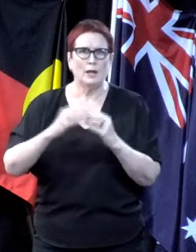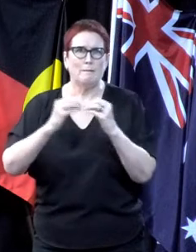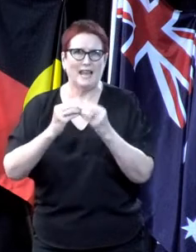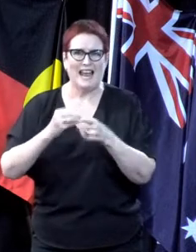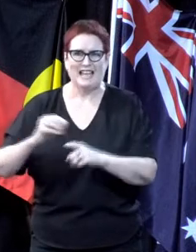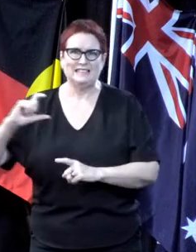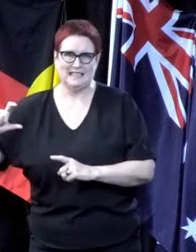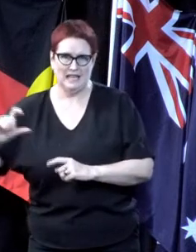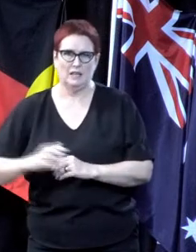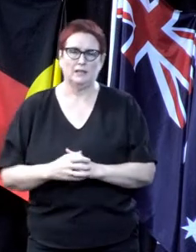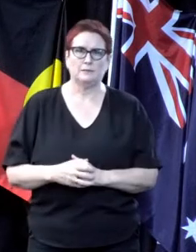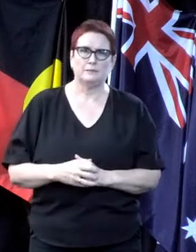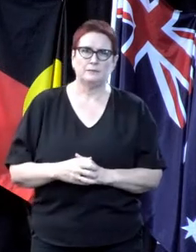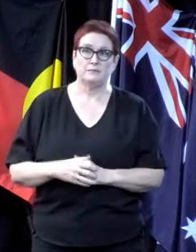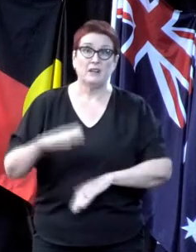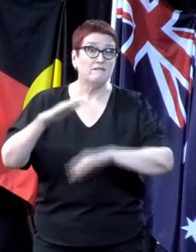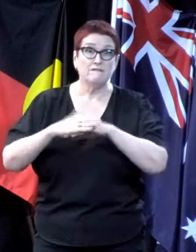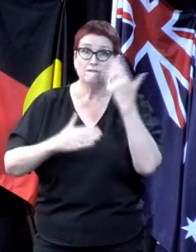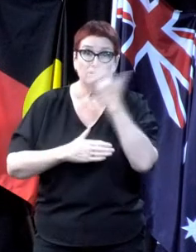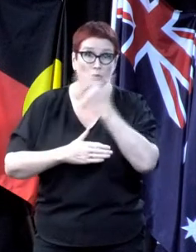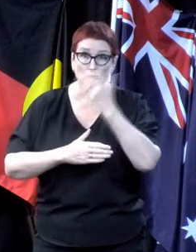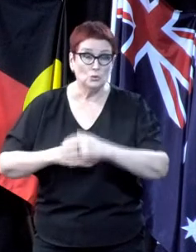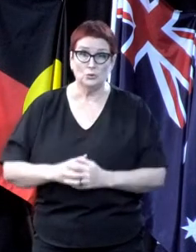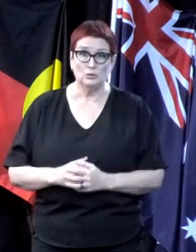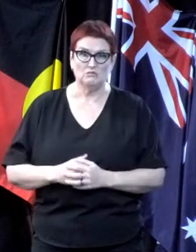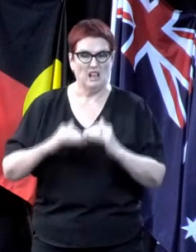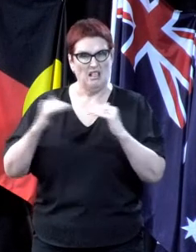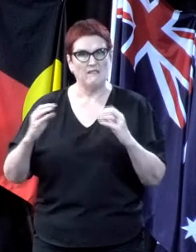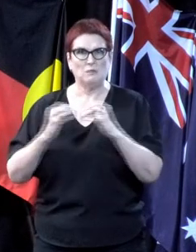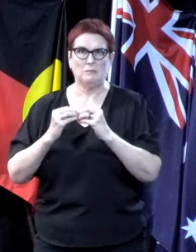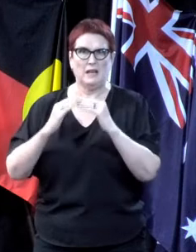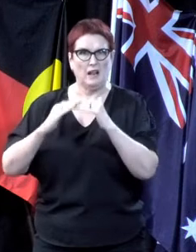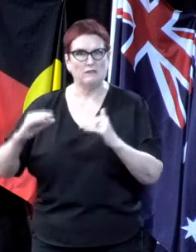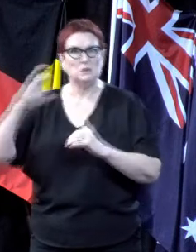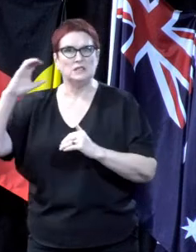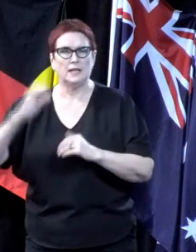So, that is across the whole school, and we looked at - it wasn't just from a leadership.